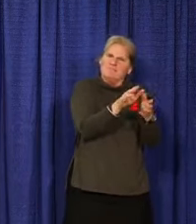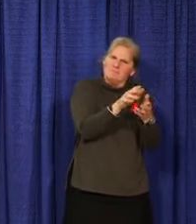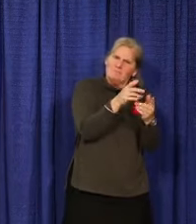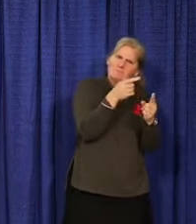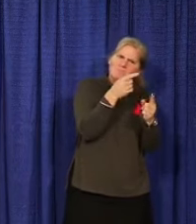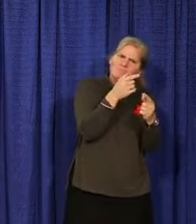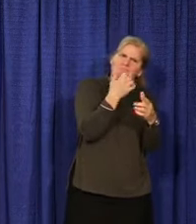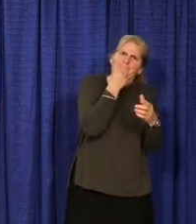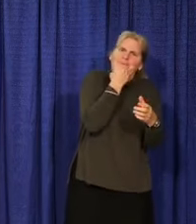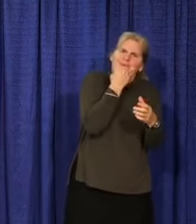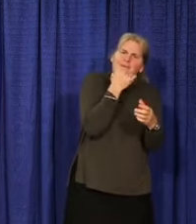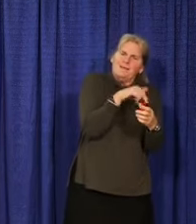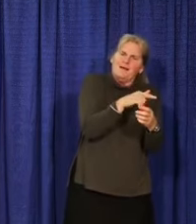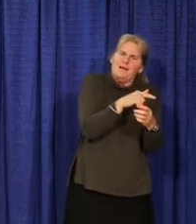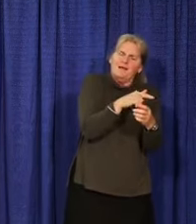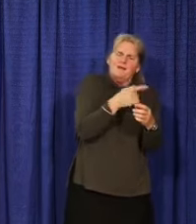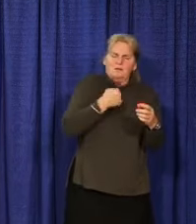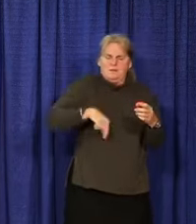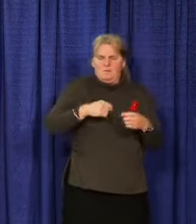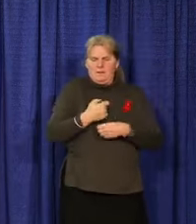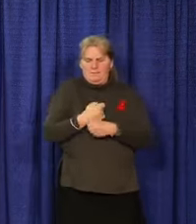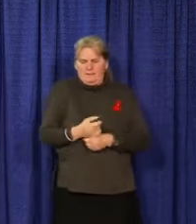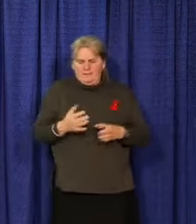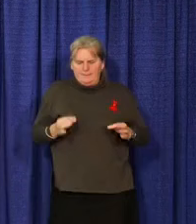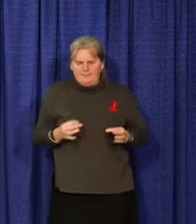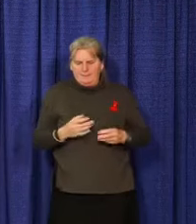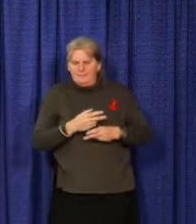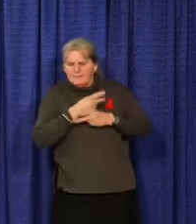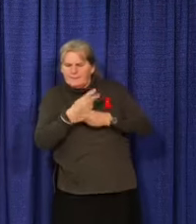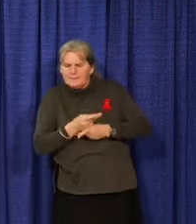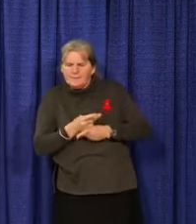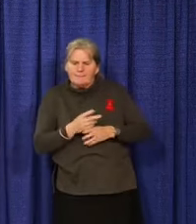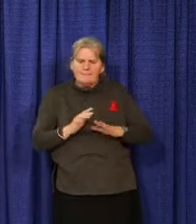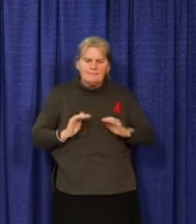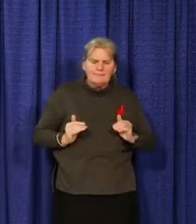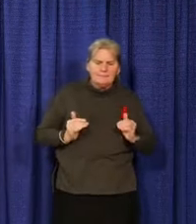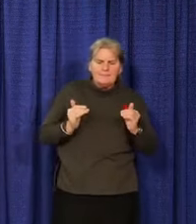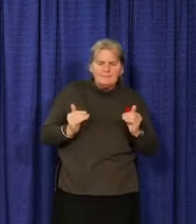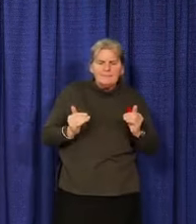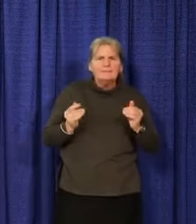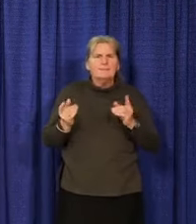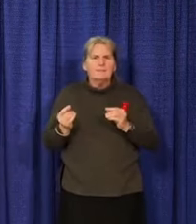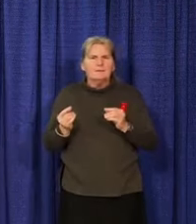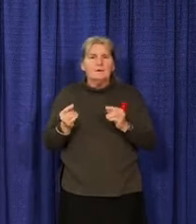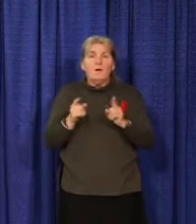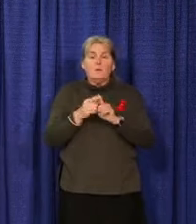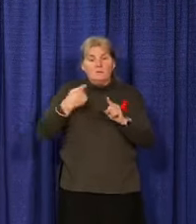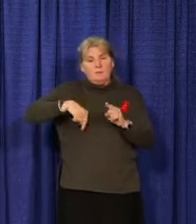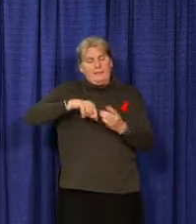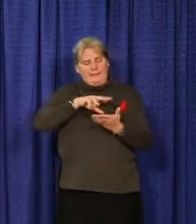And as we proceed carefully, cautiously, I think there is also an opportunity for us to